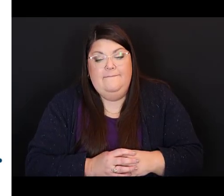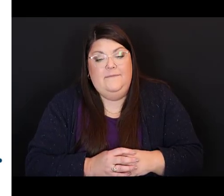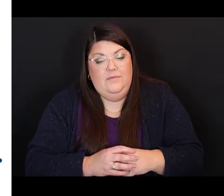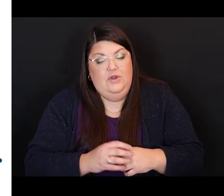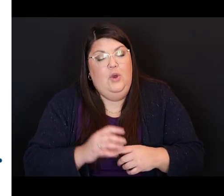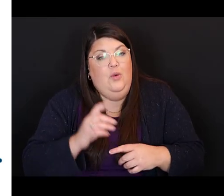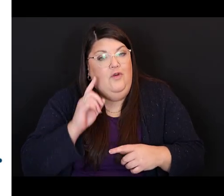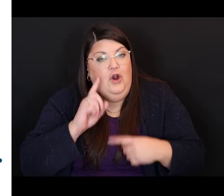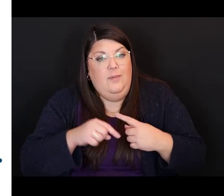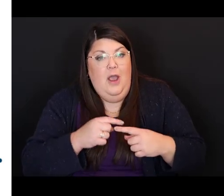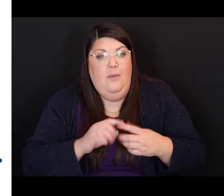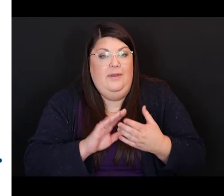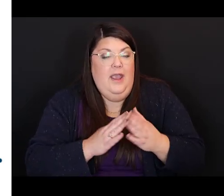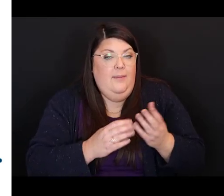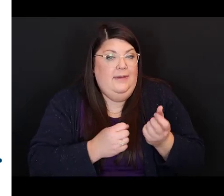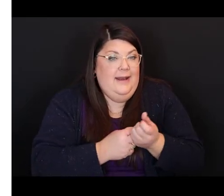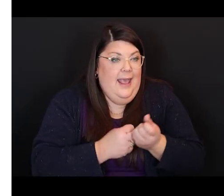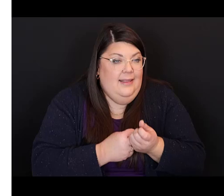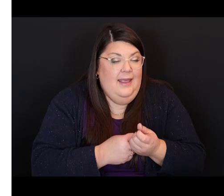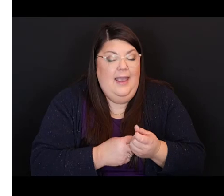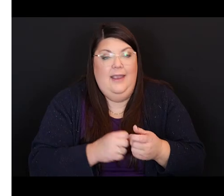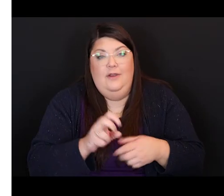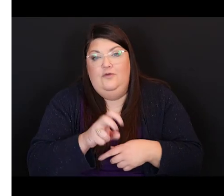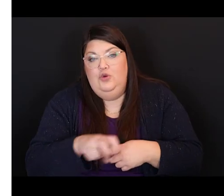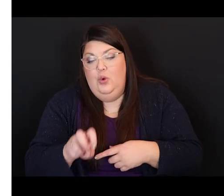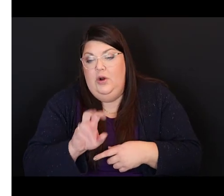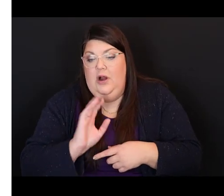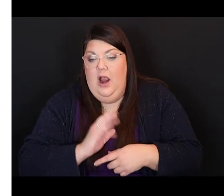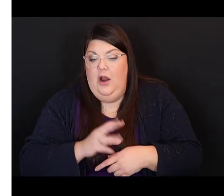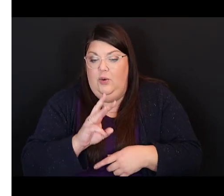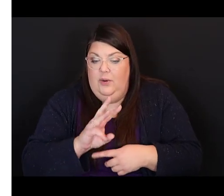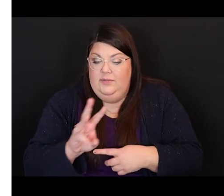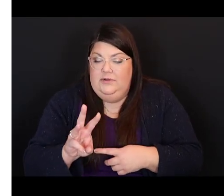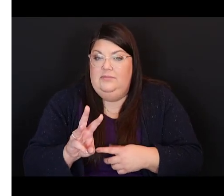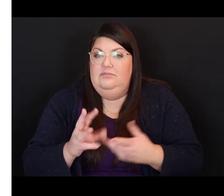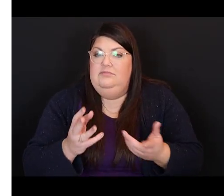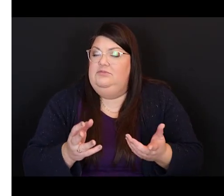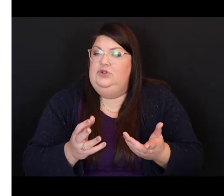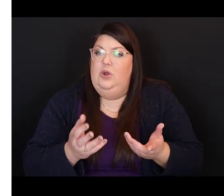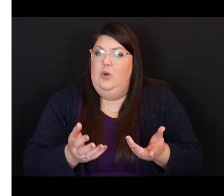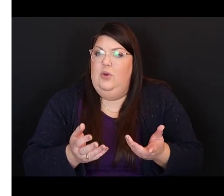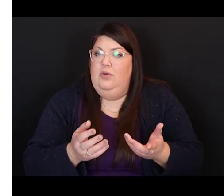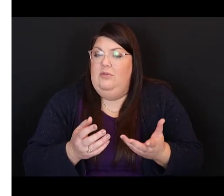us a tour on the site, do you have any final words or final thoughts that you want as a key takeaway